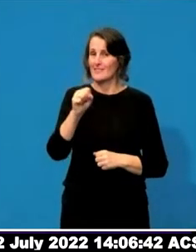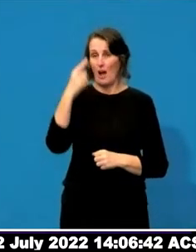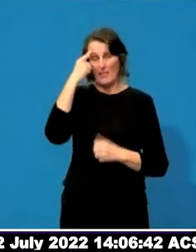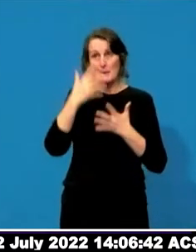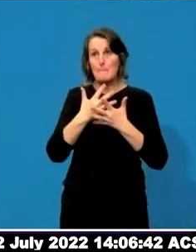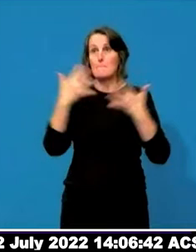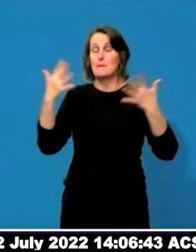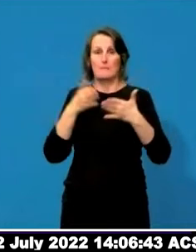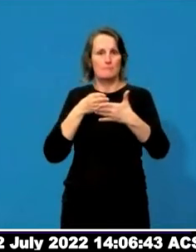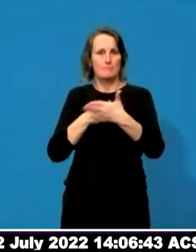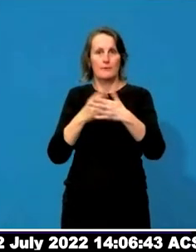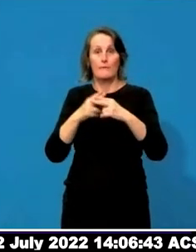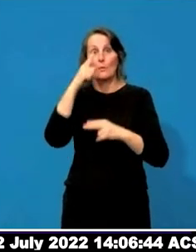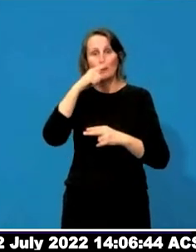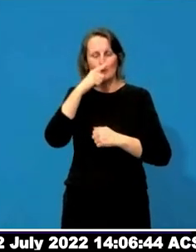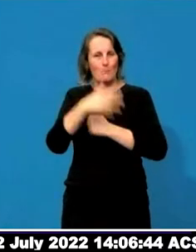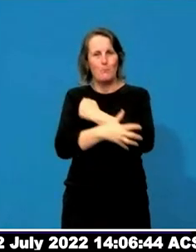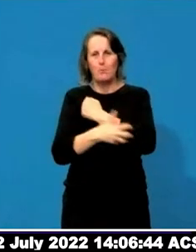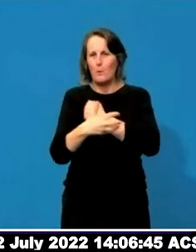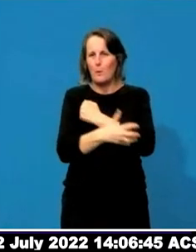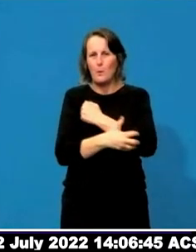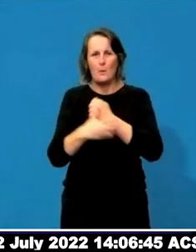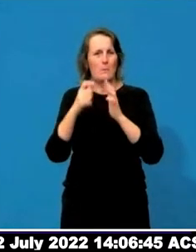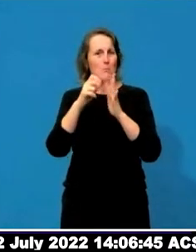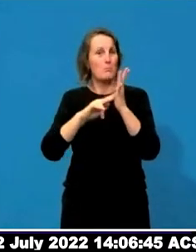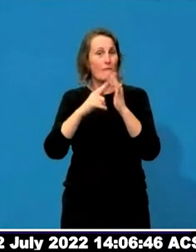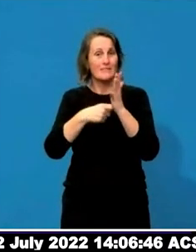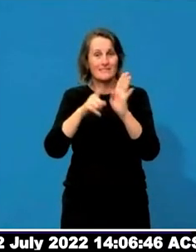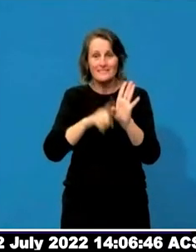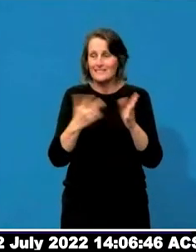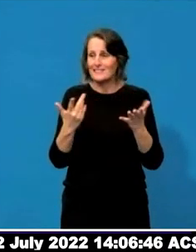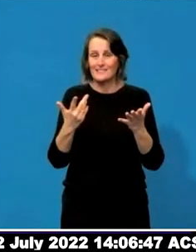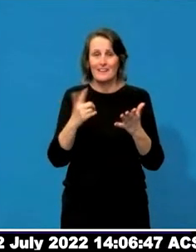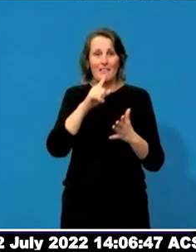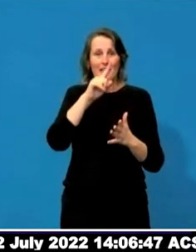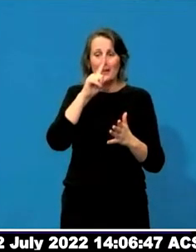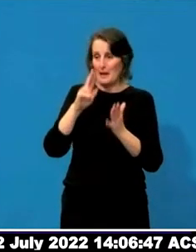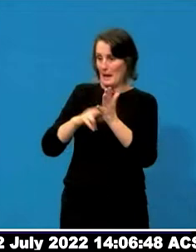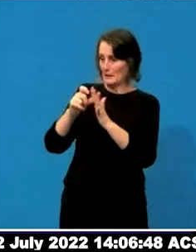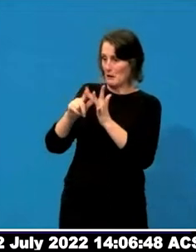for people to engage with their plan and to - to get the best outcomes from that plan.